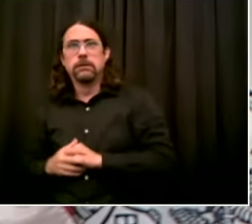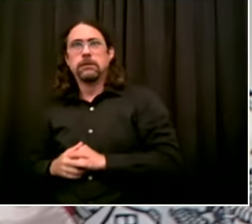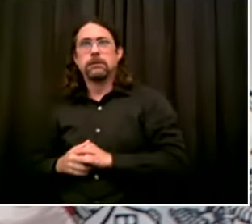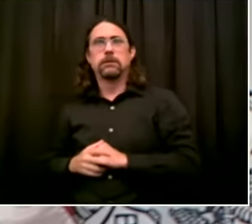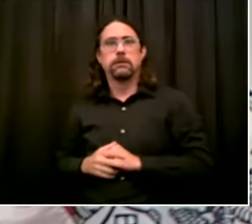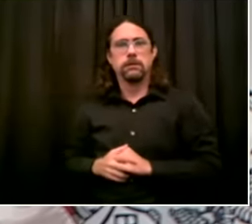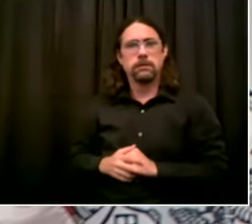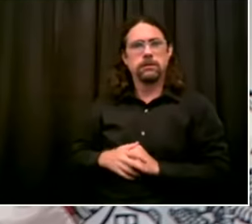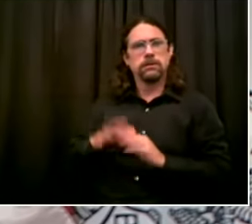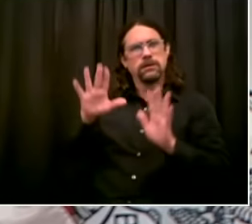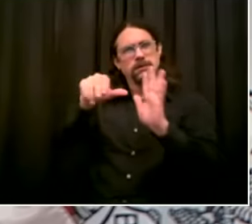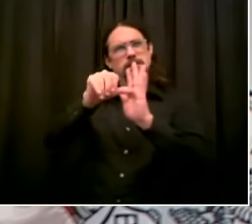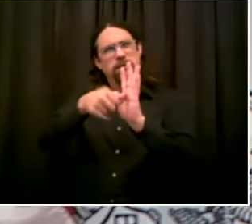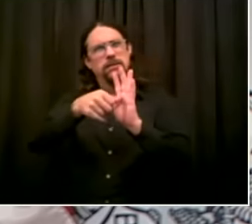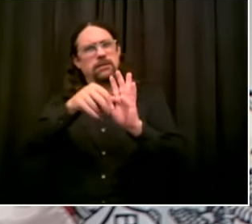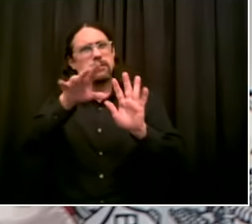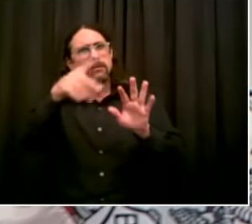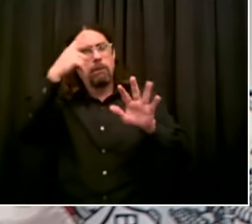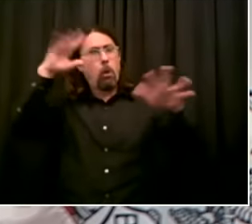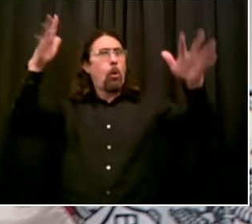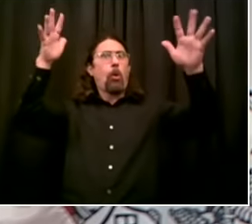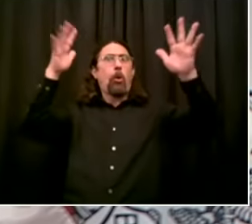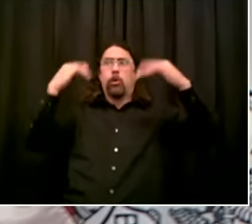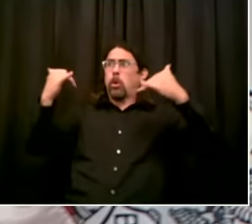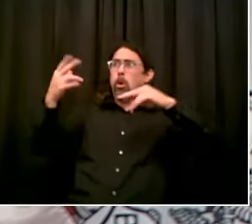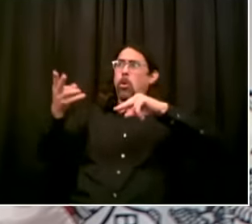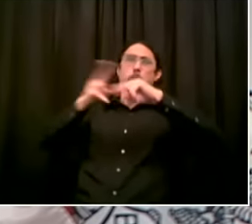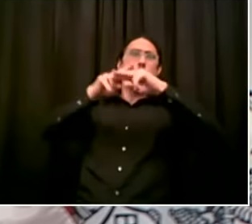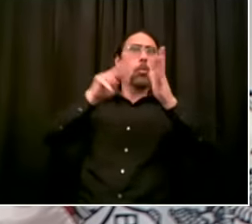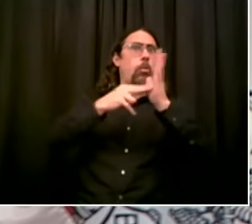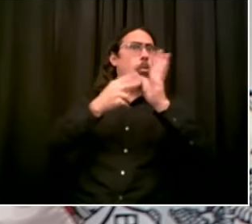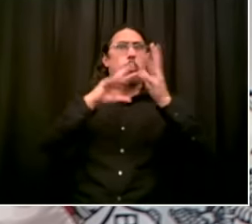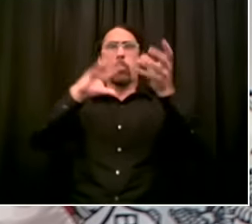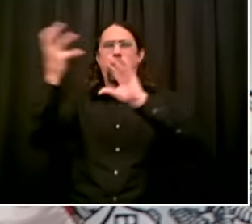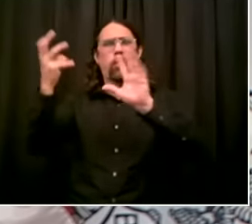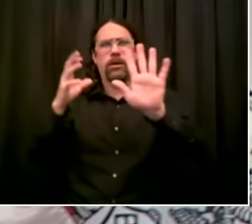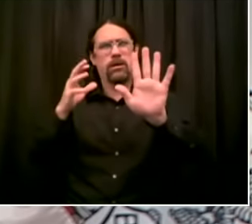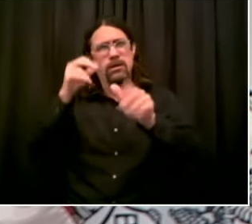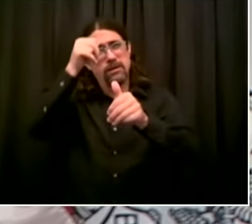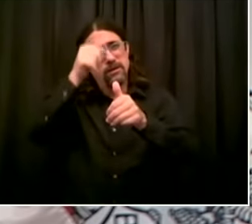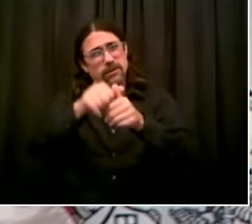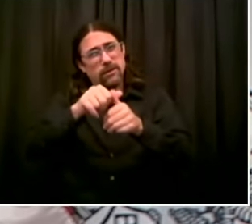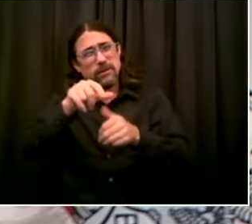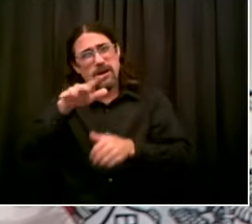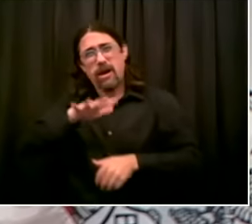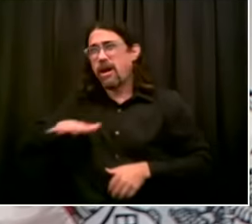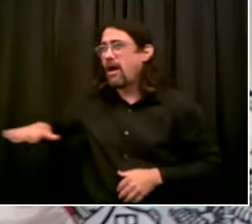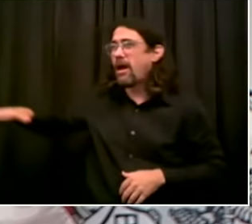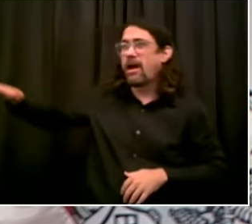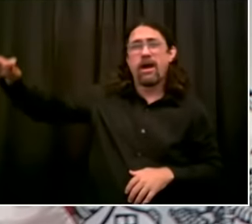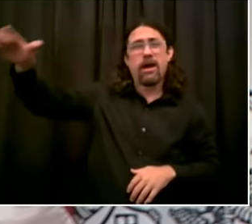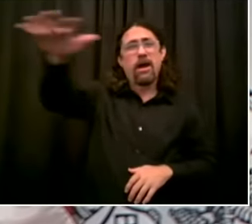DIFFERENT ACTIONS THIS MORNING. MY SECOND QUESTION, YOU ADDRESSED CSHOLOS UBT INODOR DINING IS SCHEDULED TO